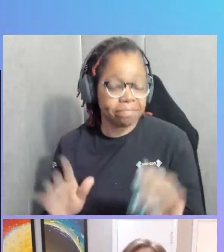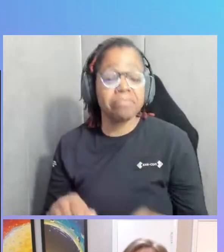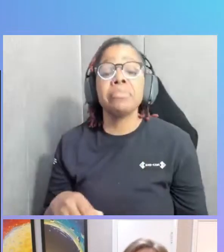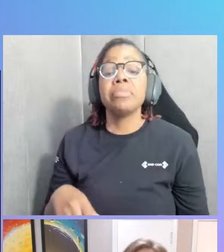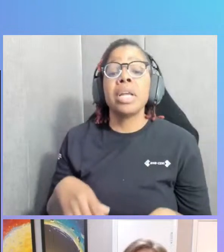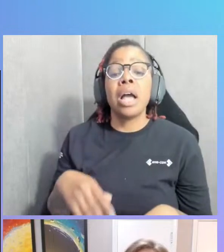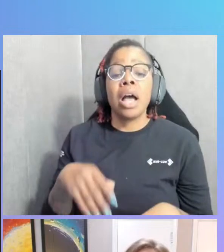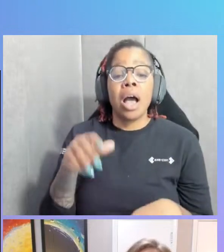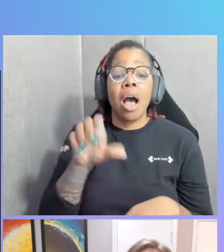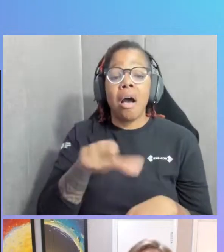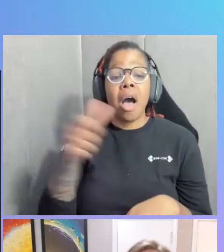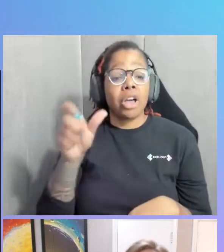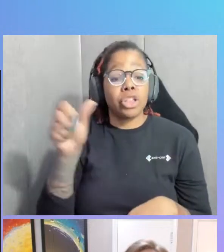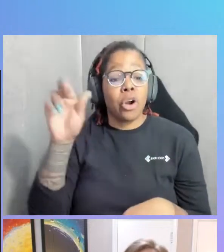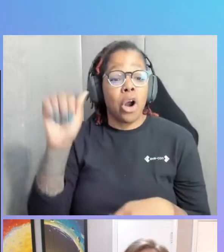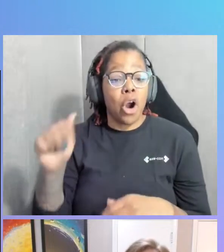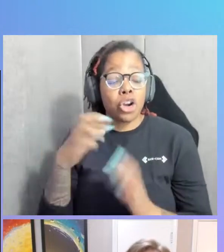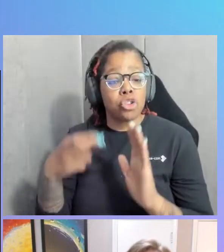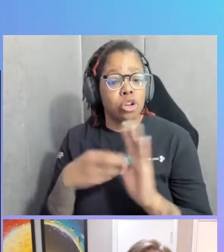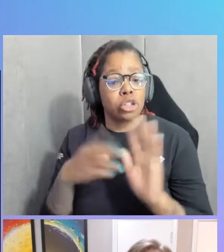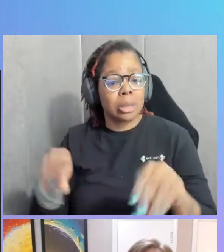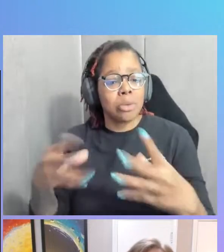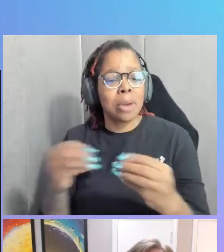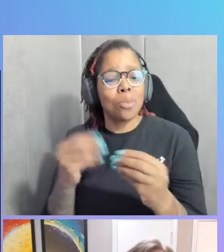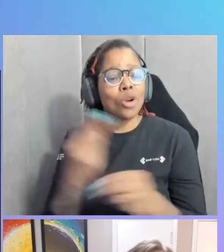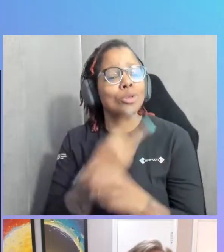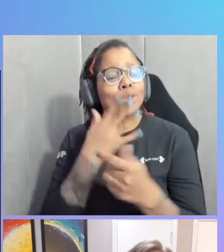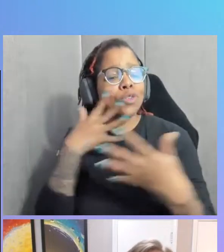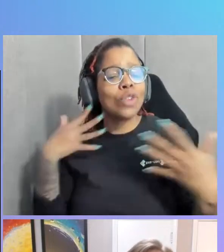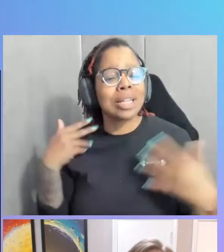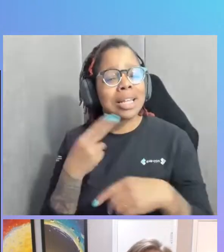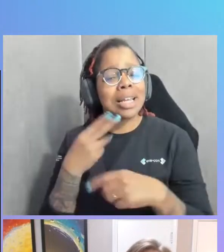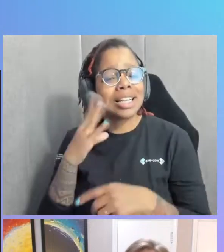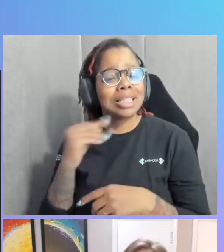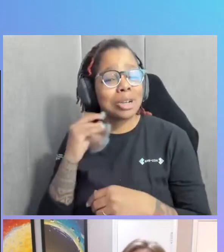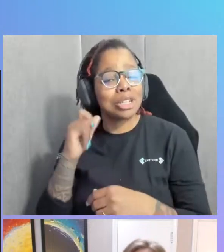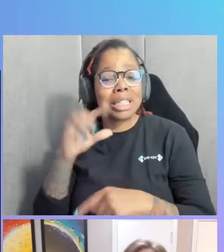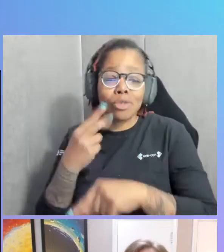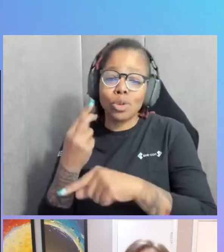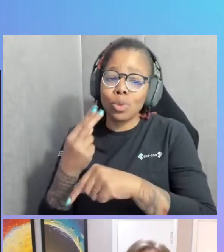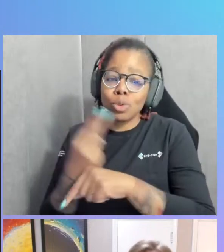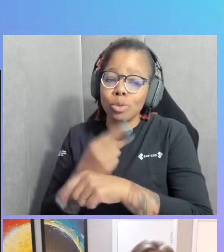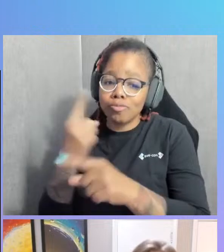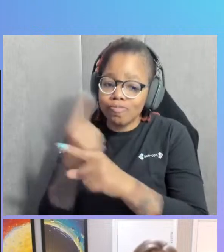can help create more user friendly experiences. When used